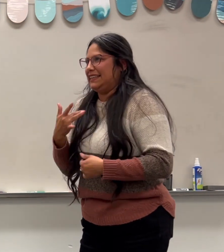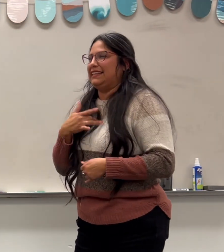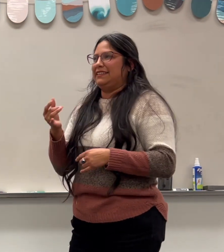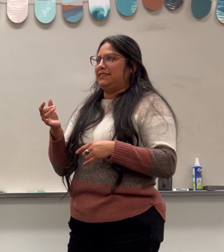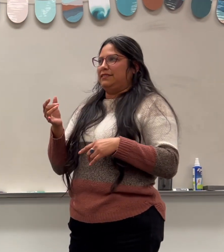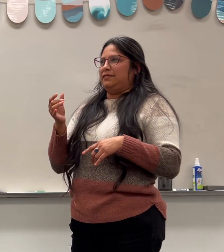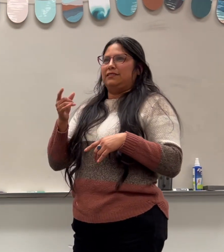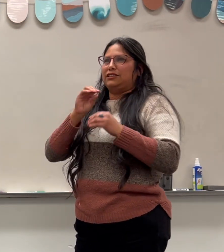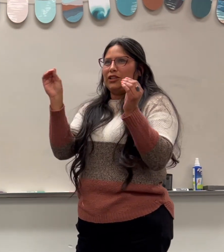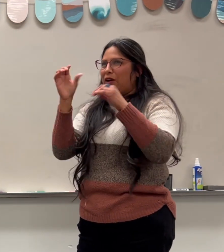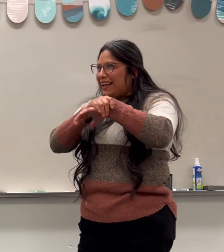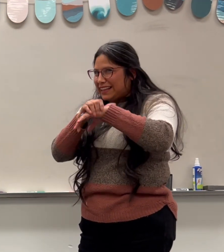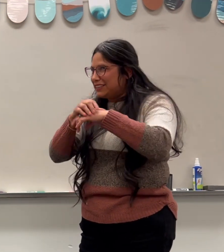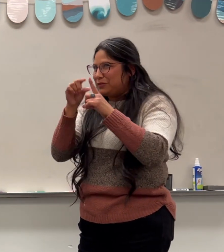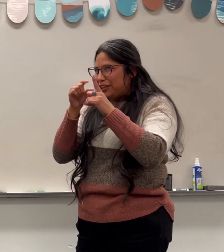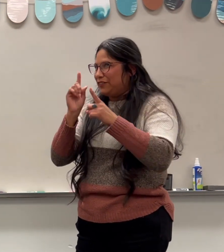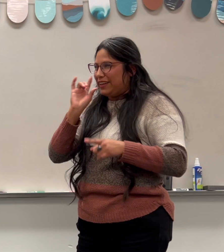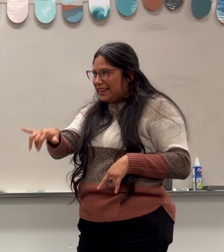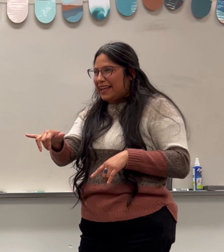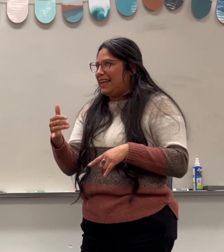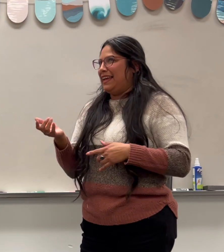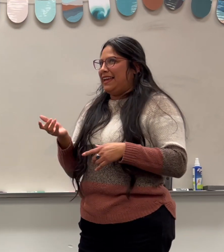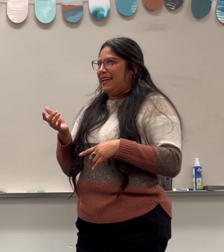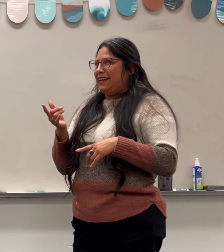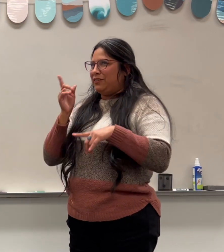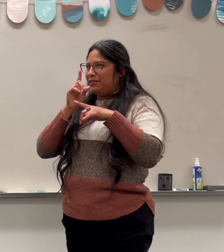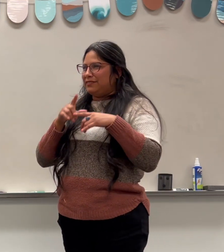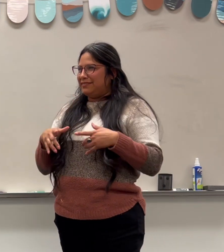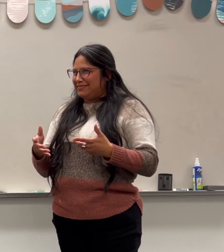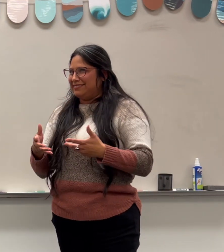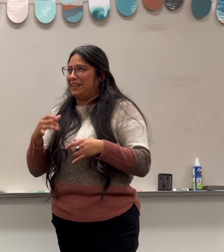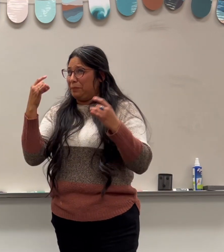words that relate to a Feeling and there's not really an English explanation for those words